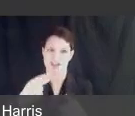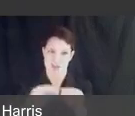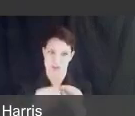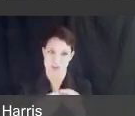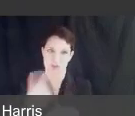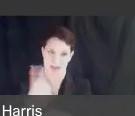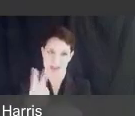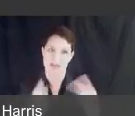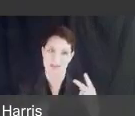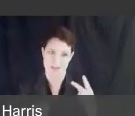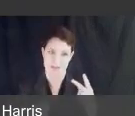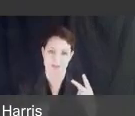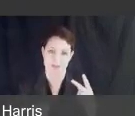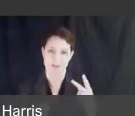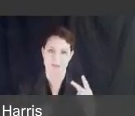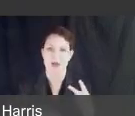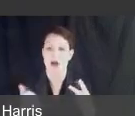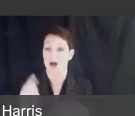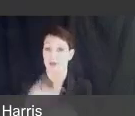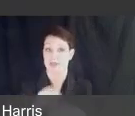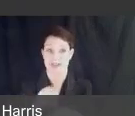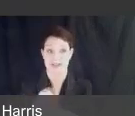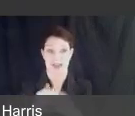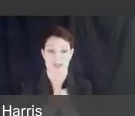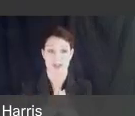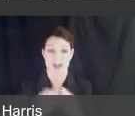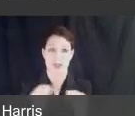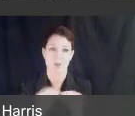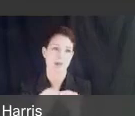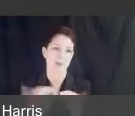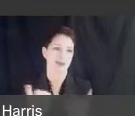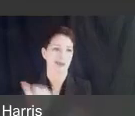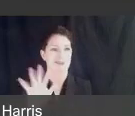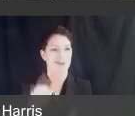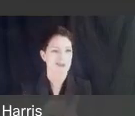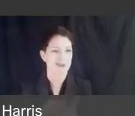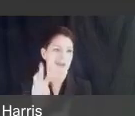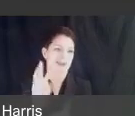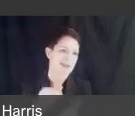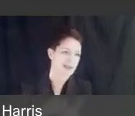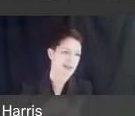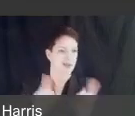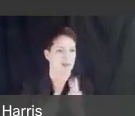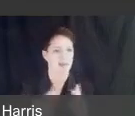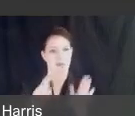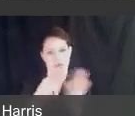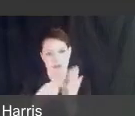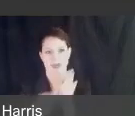many other days after that were more in the order of 5,000 or 6,000 people signing up. So